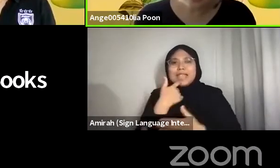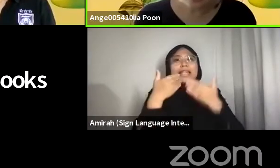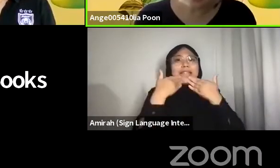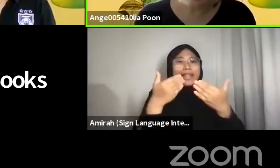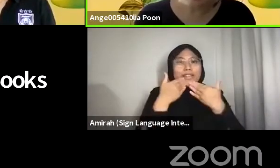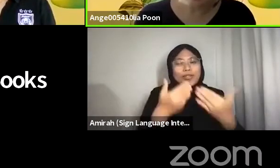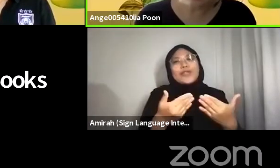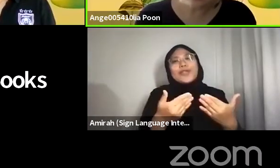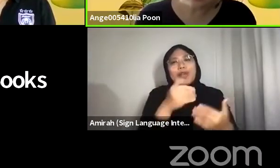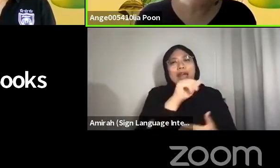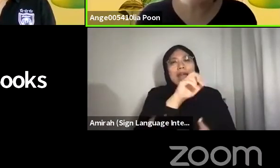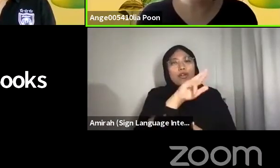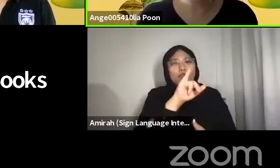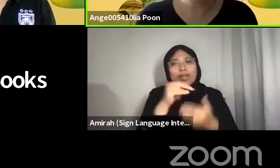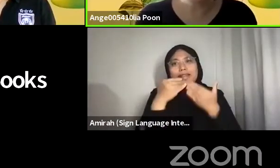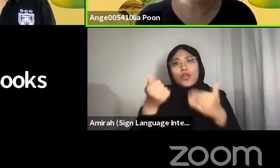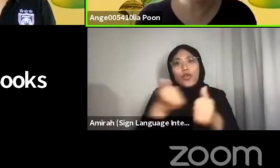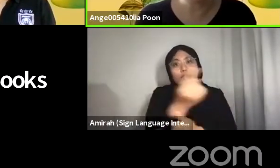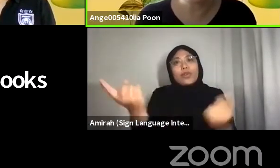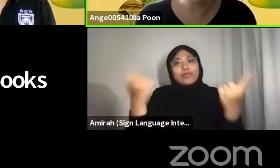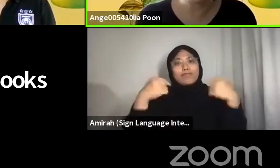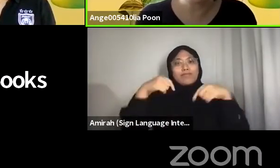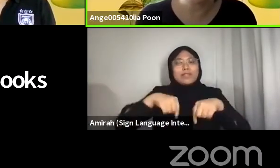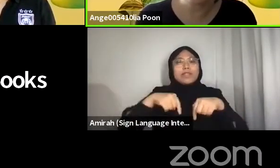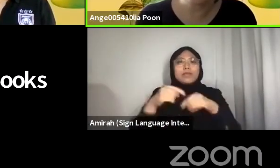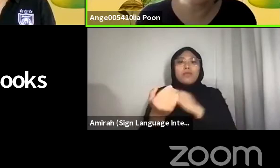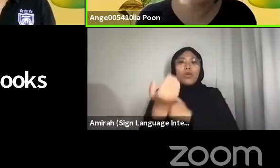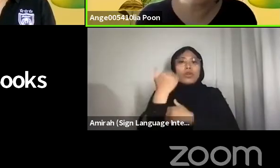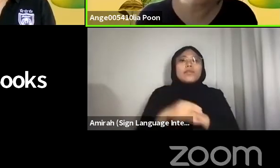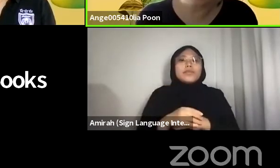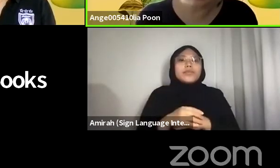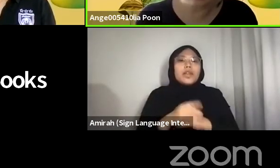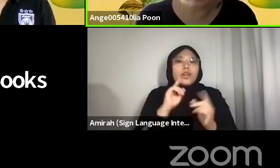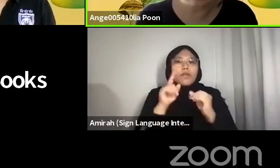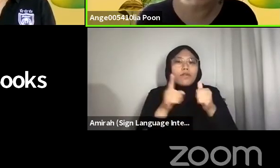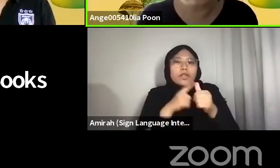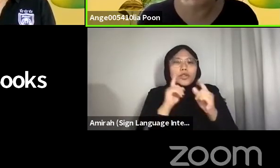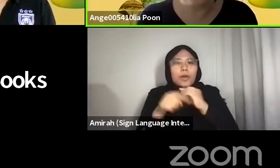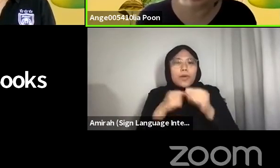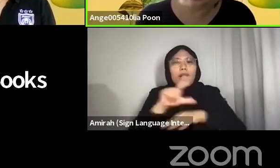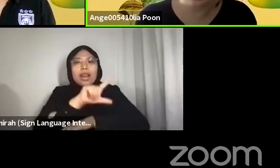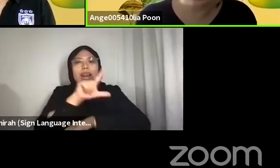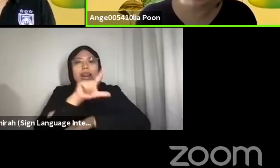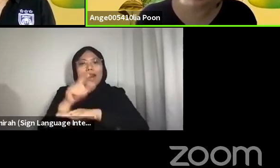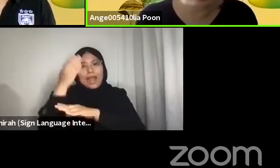I’ll start by reading out our land acknowledgement. I’ll start, and then Esther will take over.